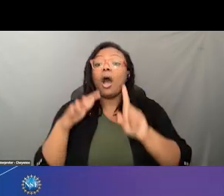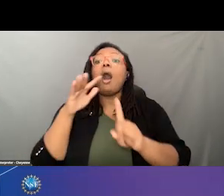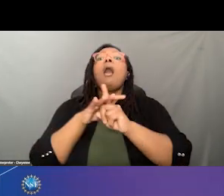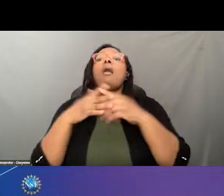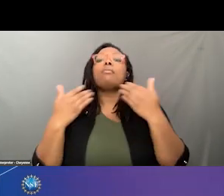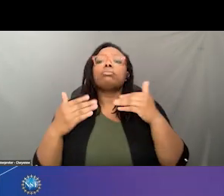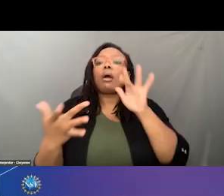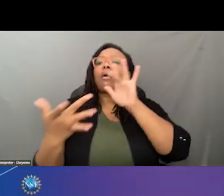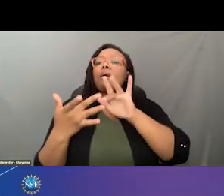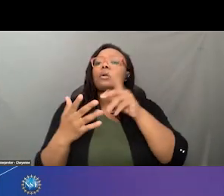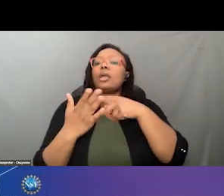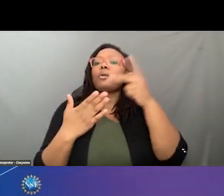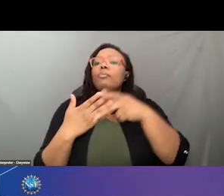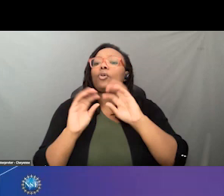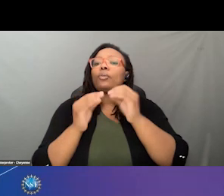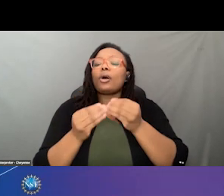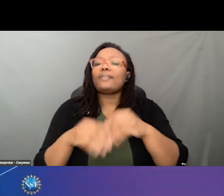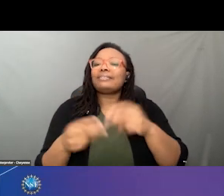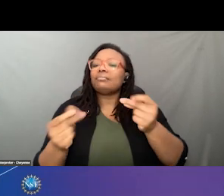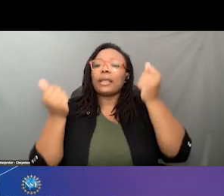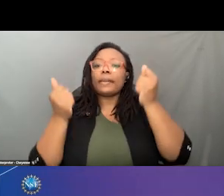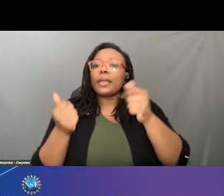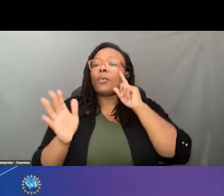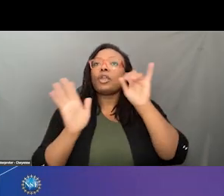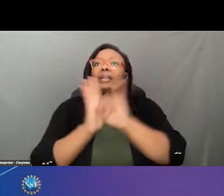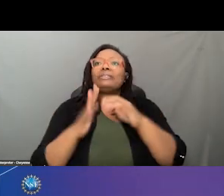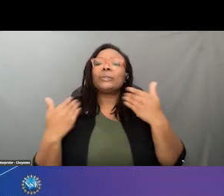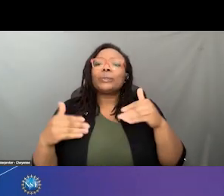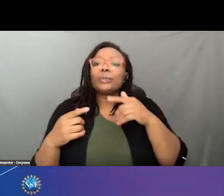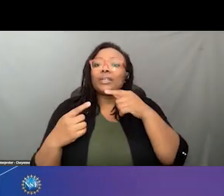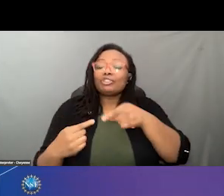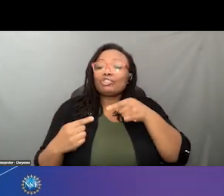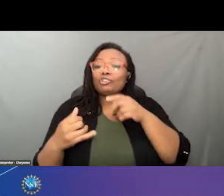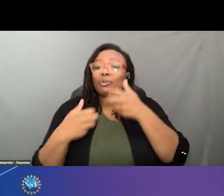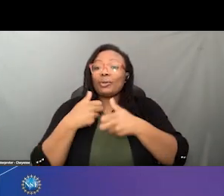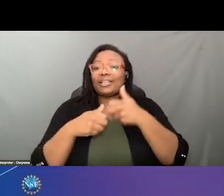you should reach out to the program officer, the PO, as soon as you identify that there is some sort of an issue.